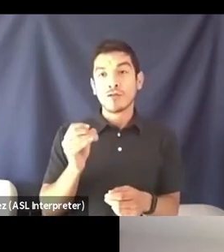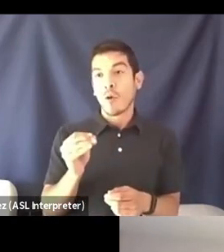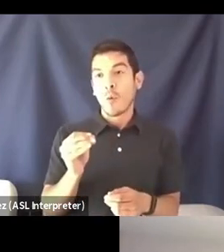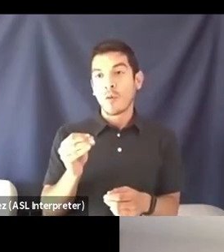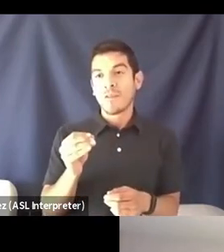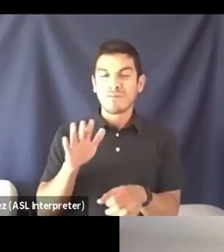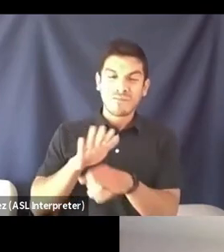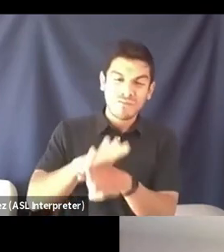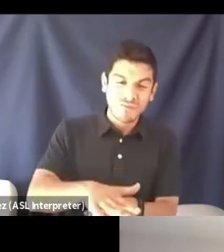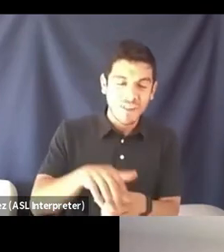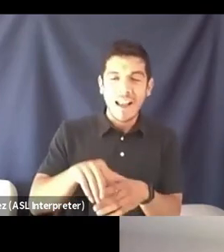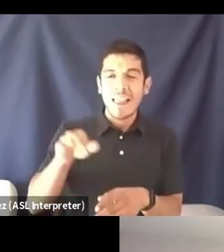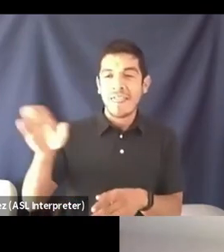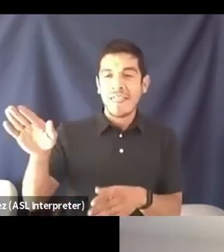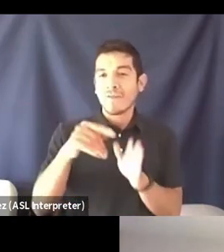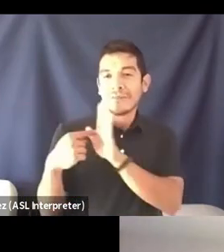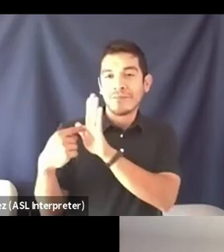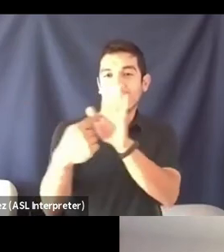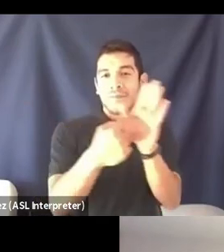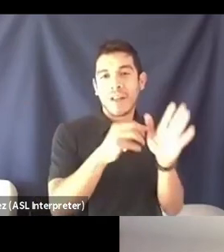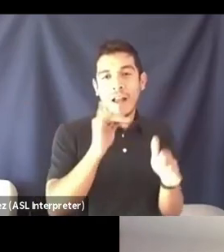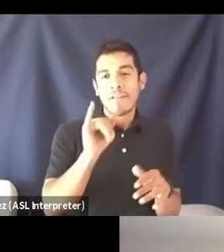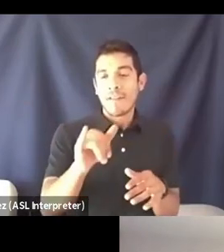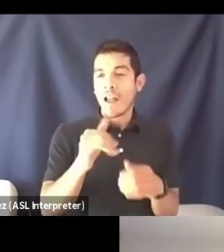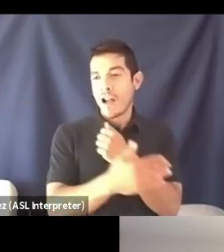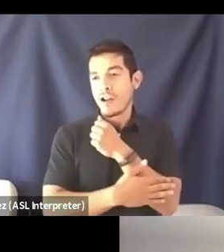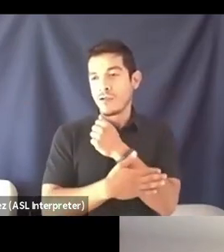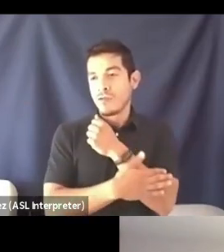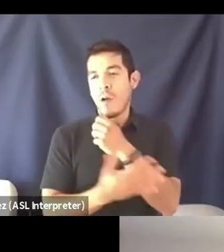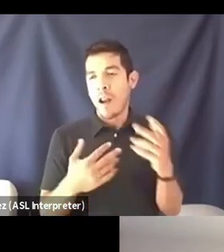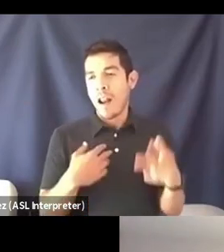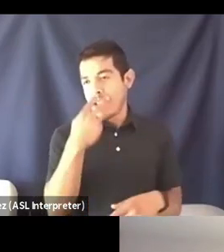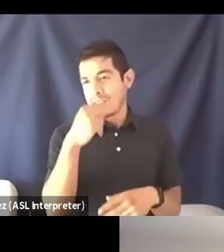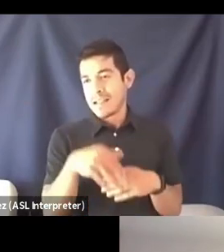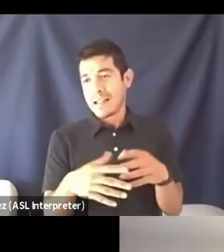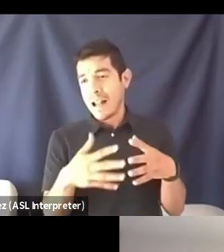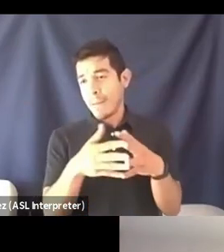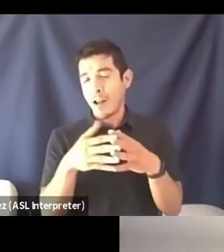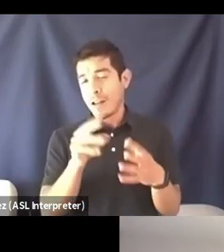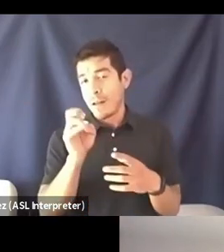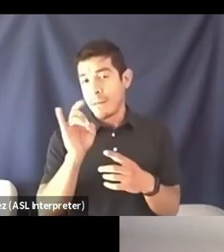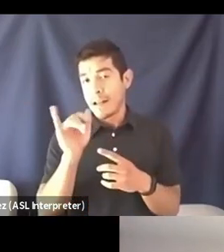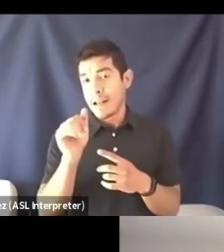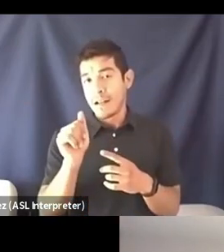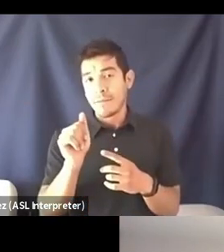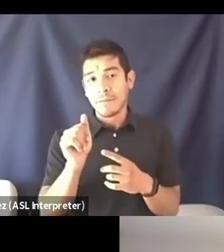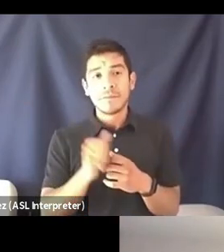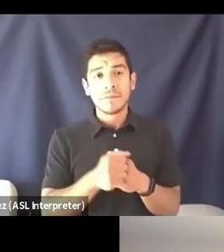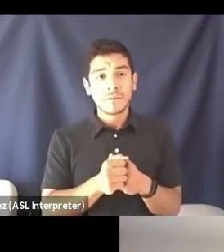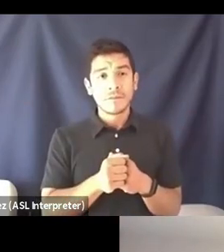in their portrayal. Sometimes in what we see in American media. I think particularly if you're talking